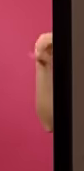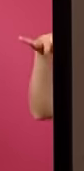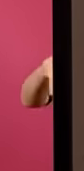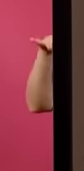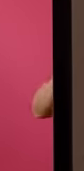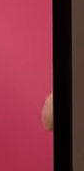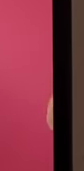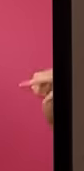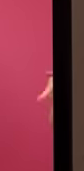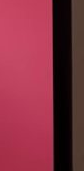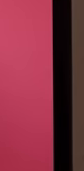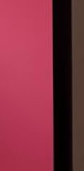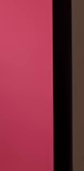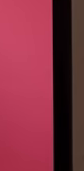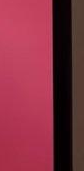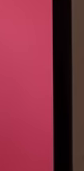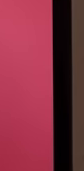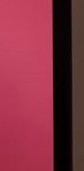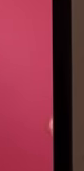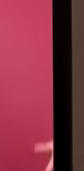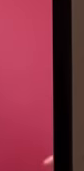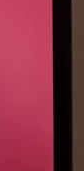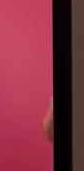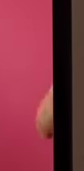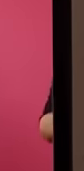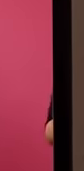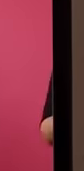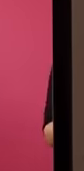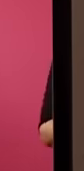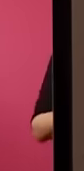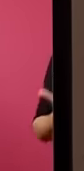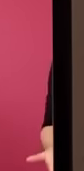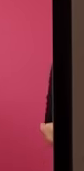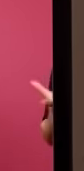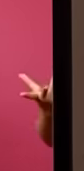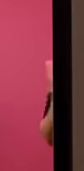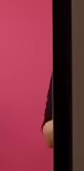green. You know, but Manuel Velasco governed Chiapas and now he is from the 4th. Yes, he governed Chiapas and now